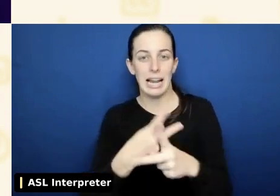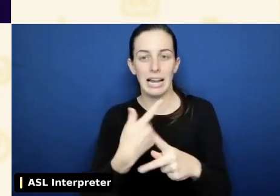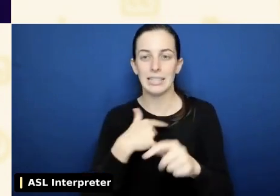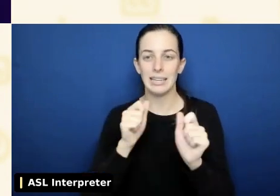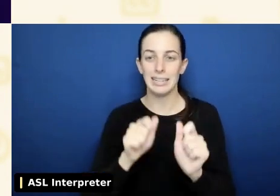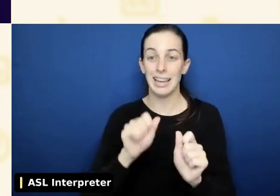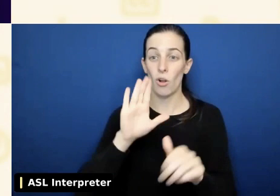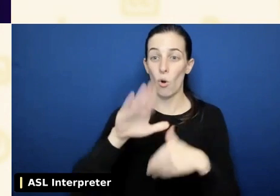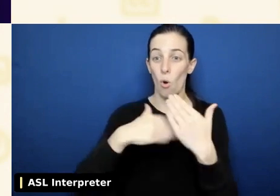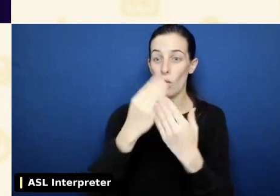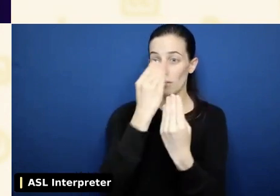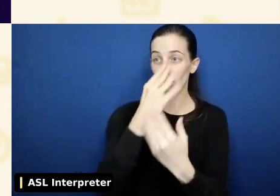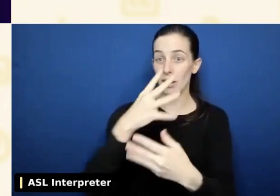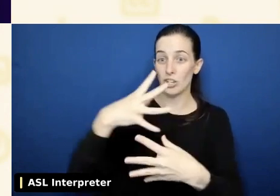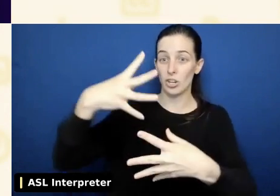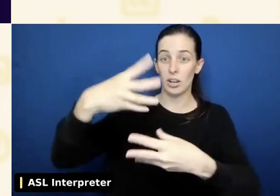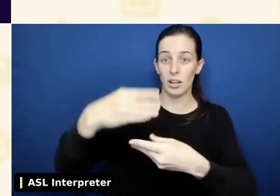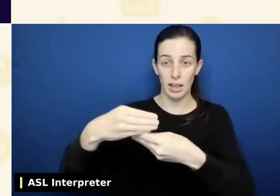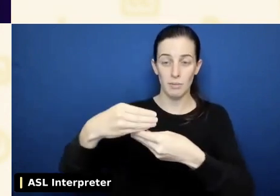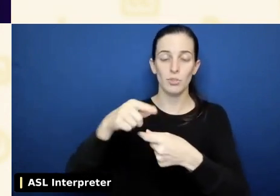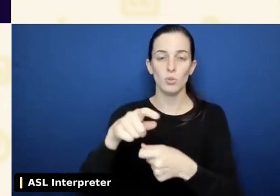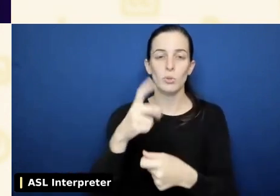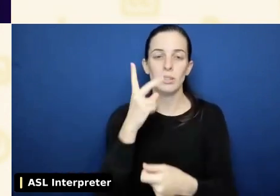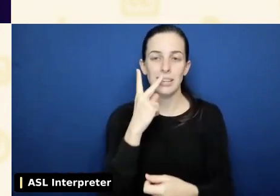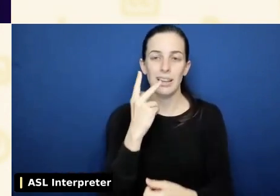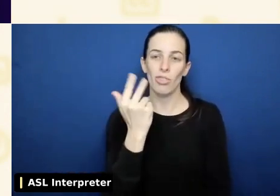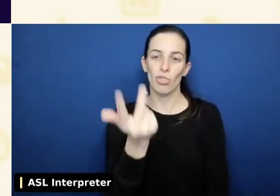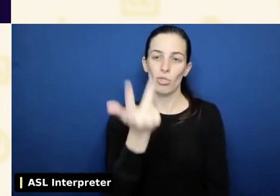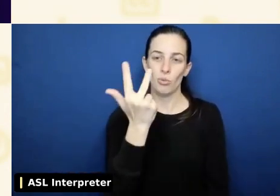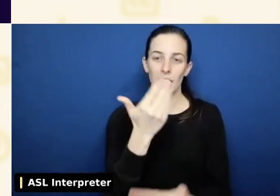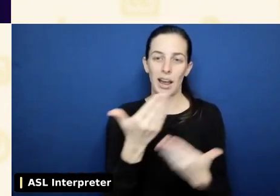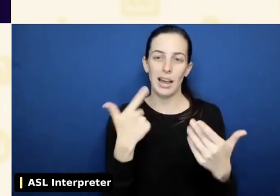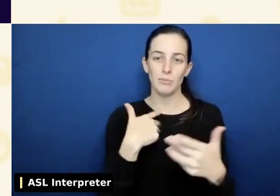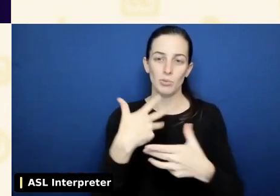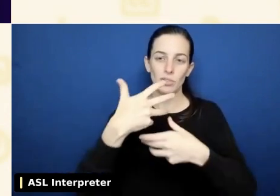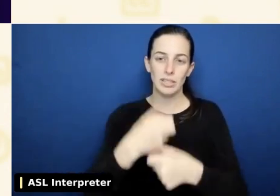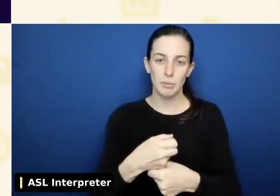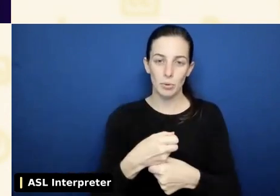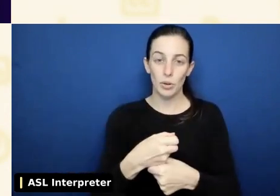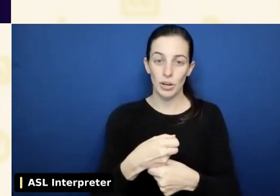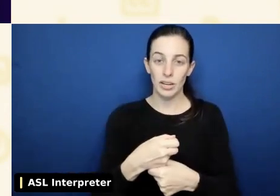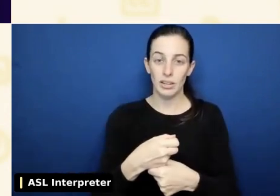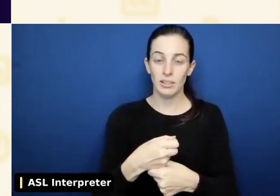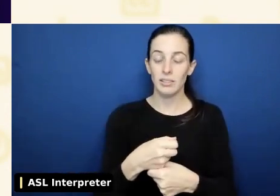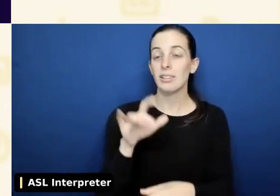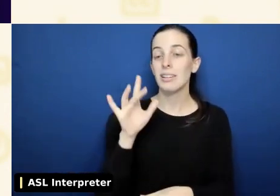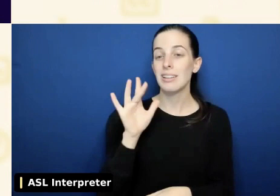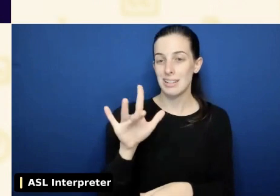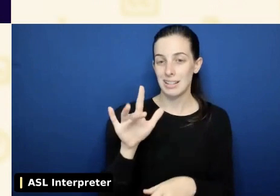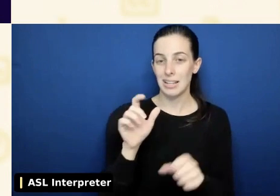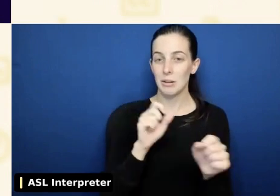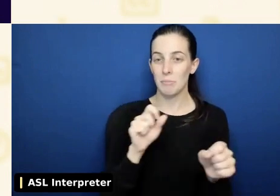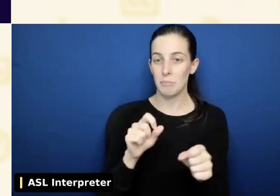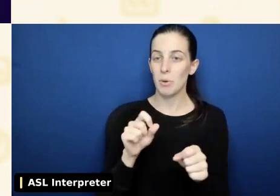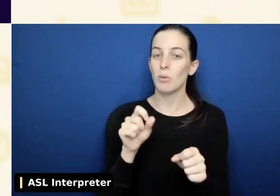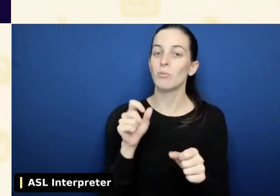[Screen Reader Voice] And the summary, [Screen Reader Voice] Details, [Screen Reader Voice] Readability.